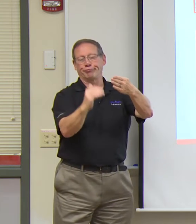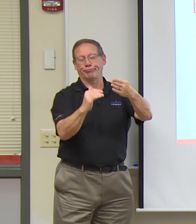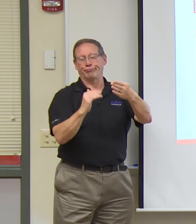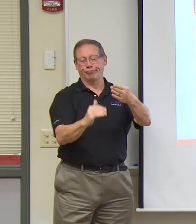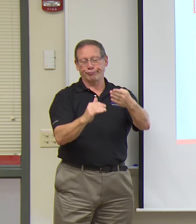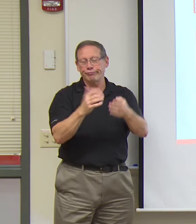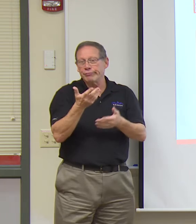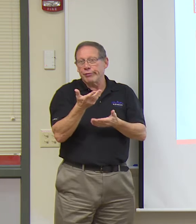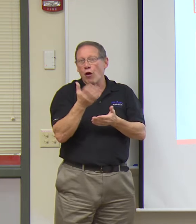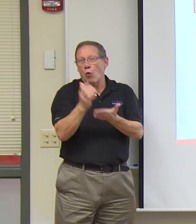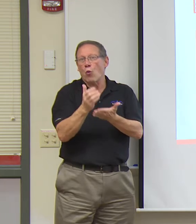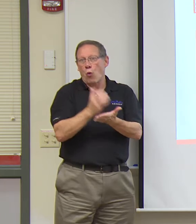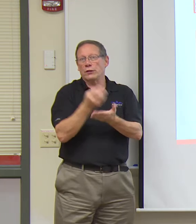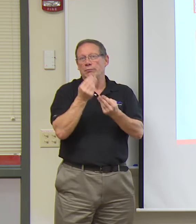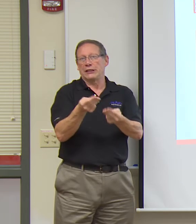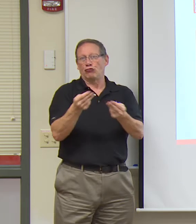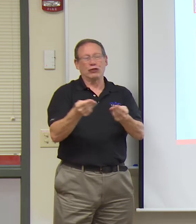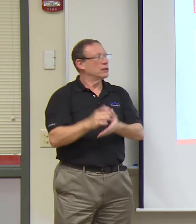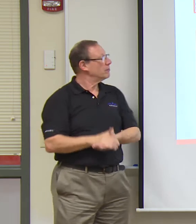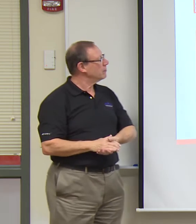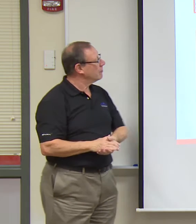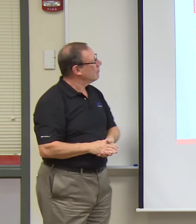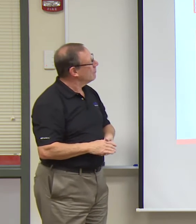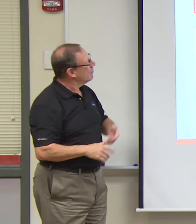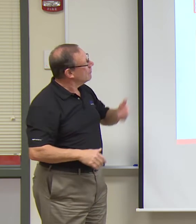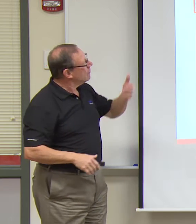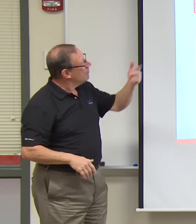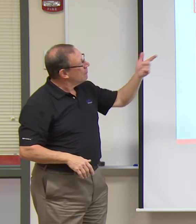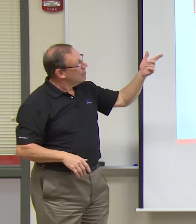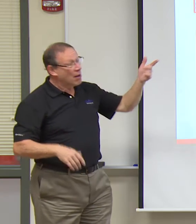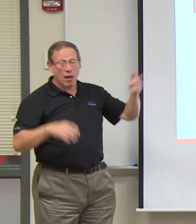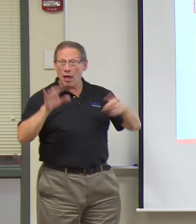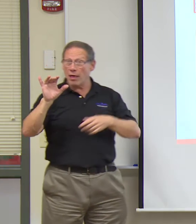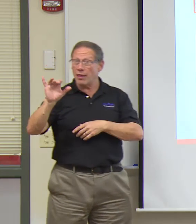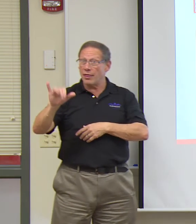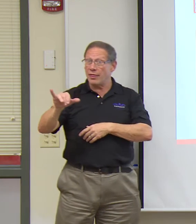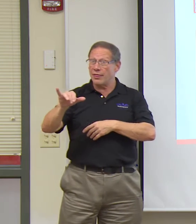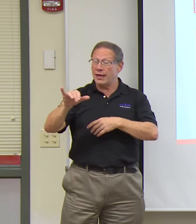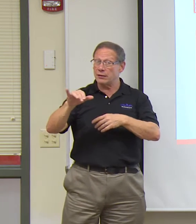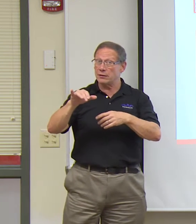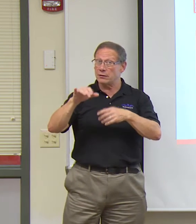Here's one where they had a web conference available. So, that's always there,